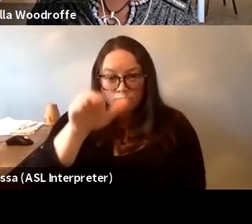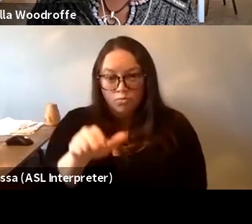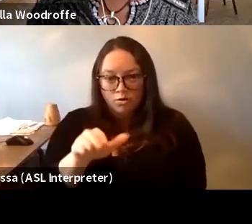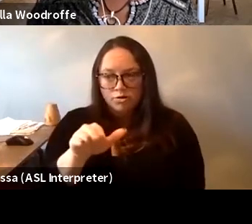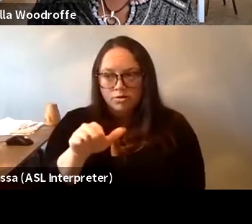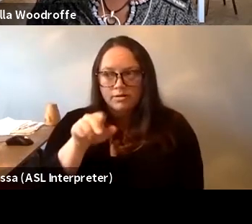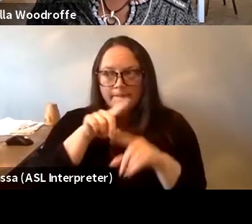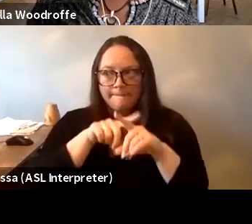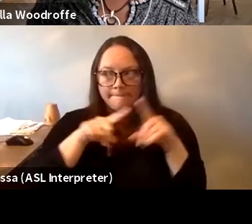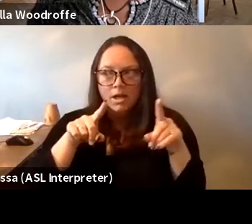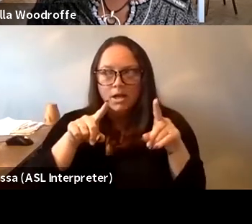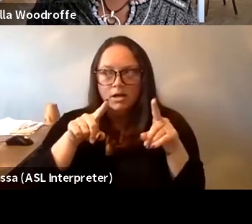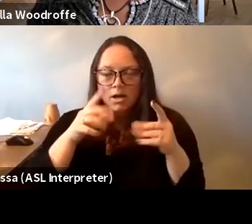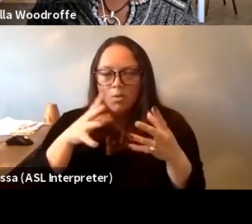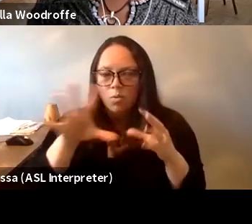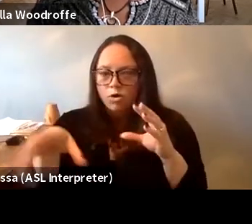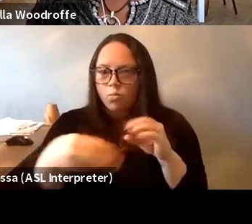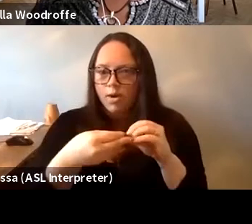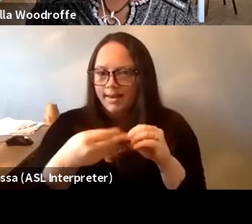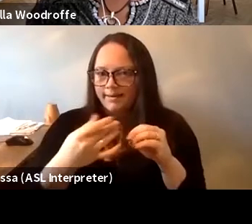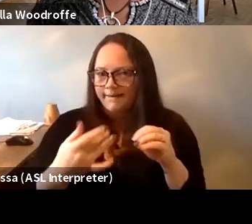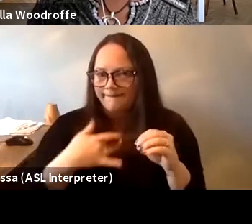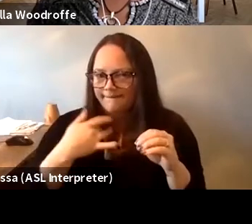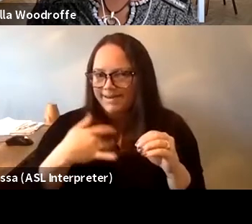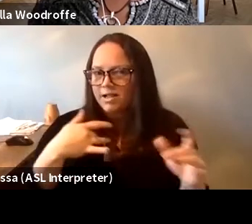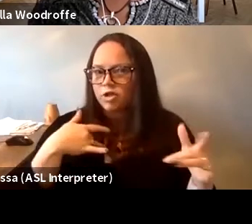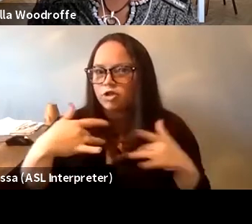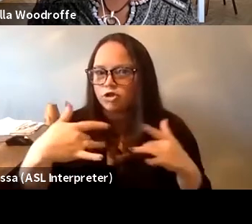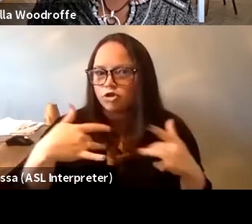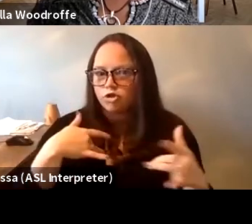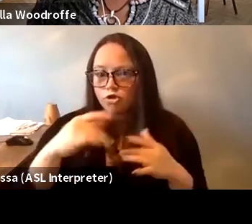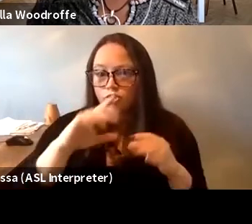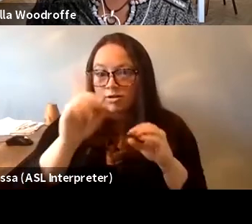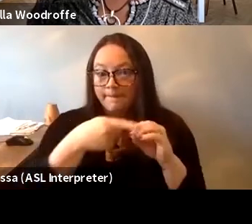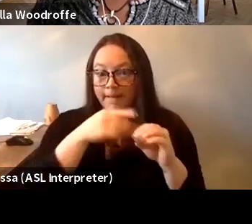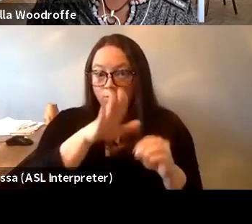and say, I get concerned about her sister as well, because her